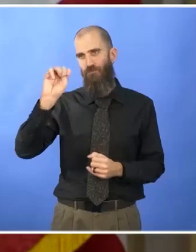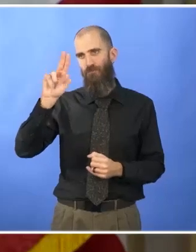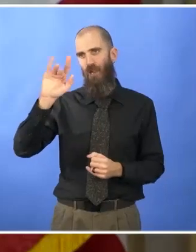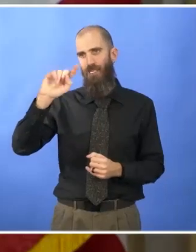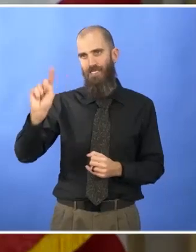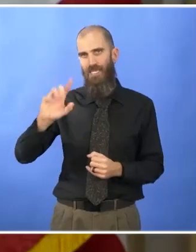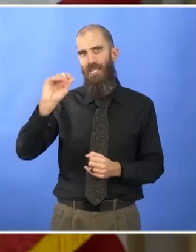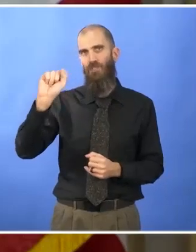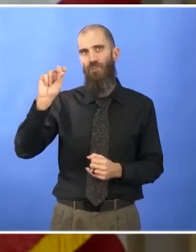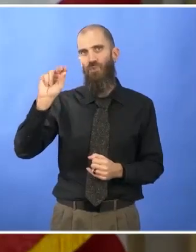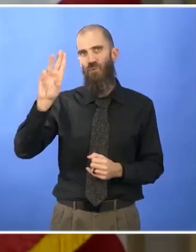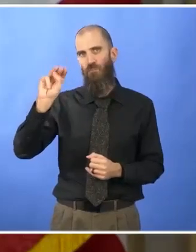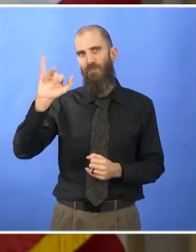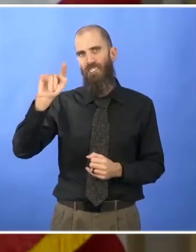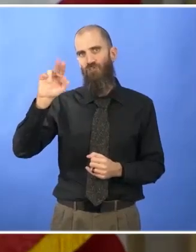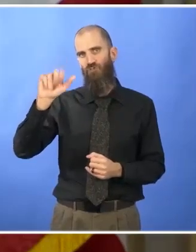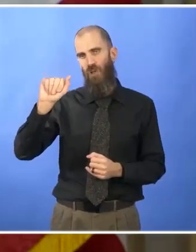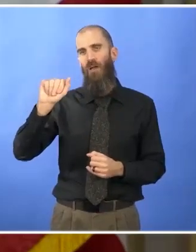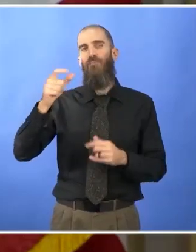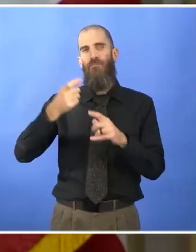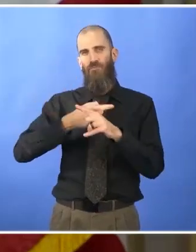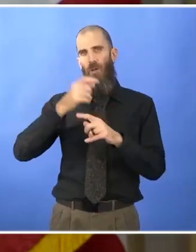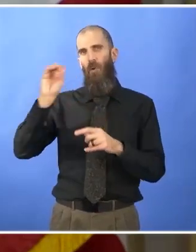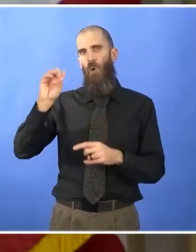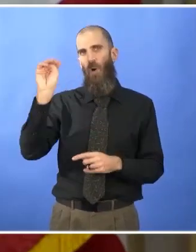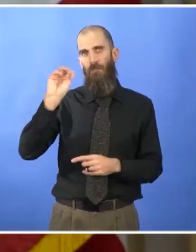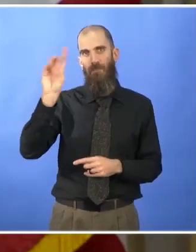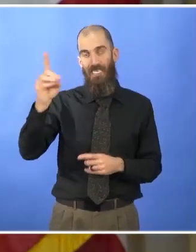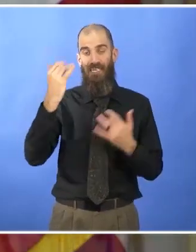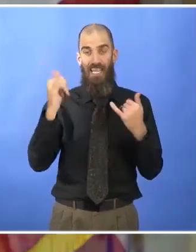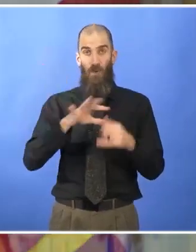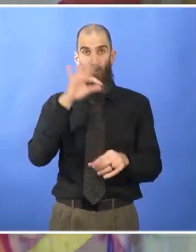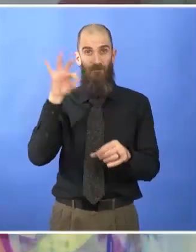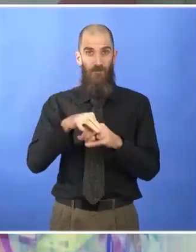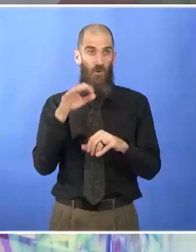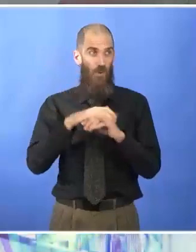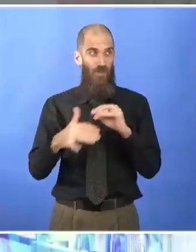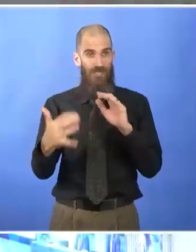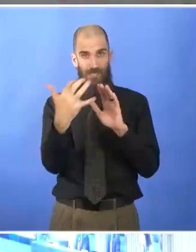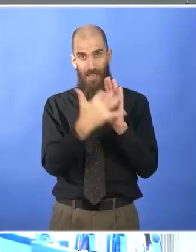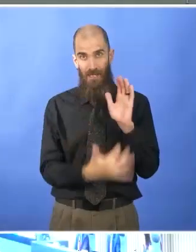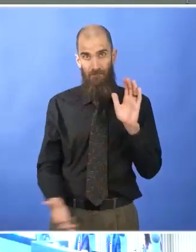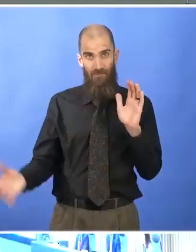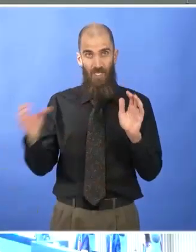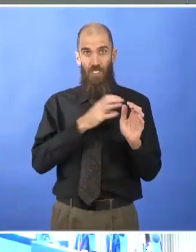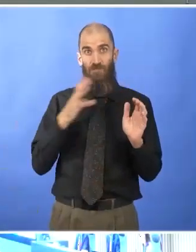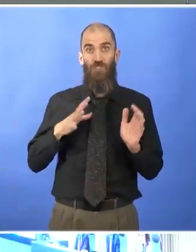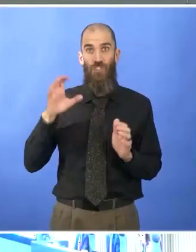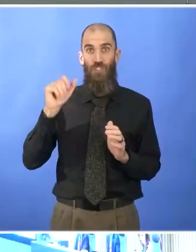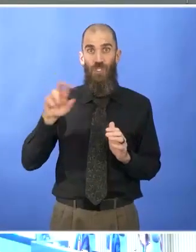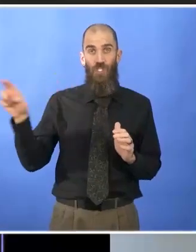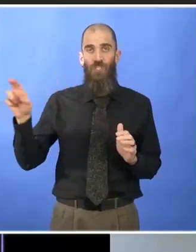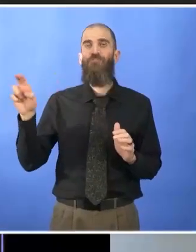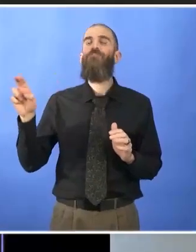FINALLY, ANDREW AND S UMITRA FROM THE OFFICE OF --. COMMISSIONER CARR?